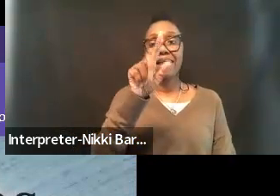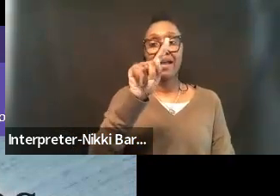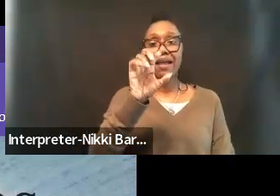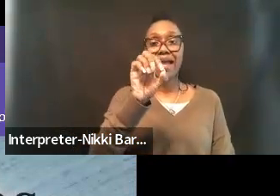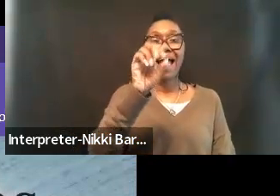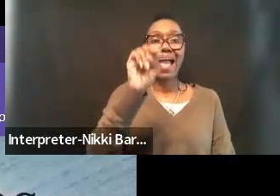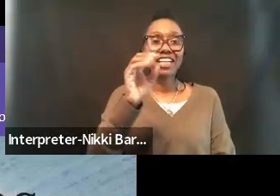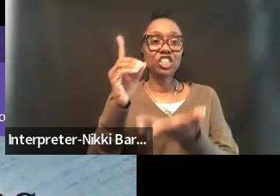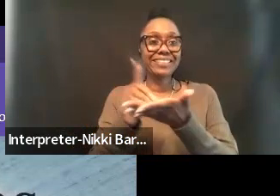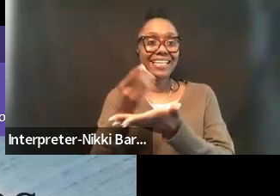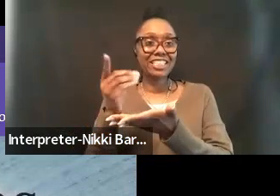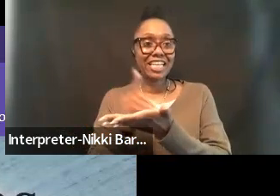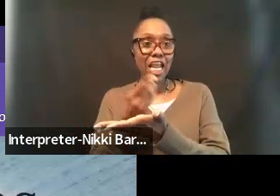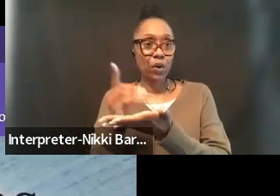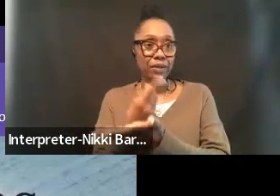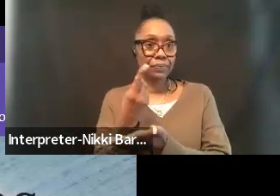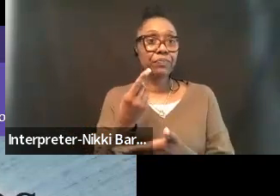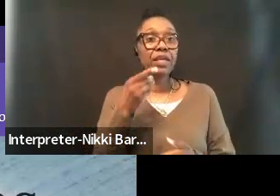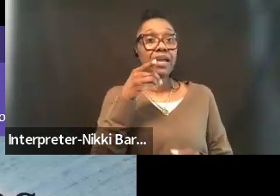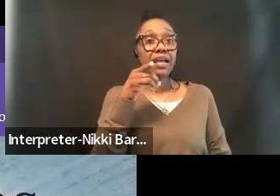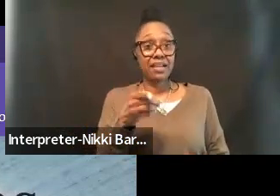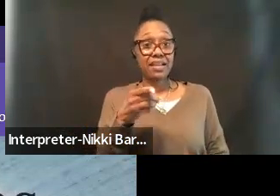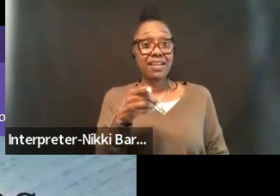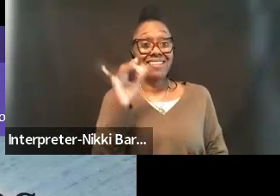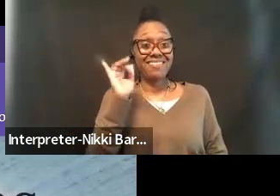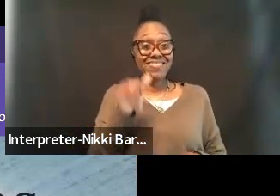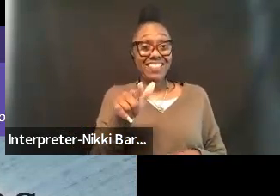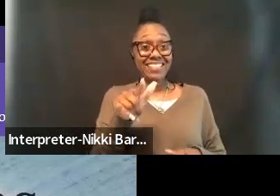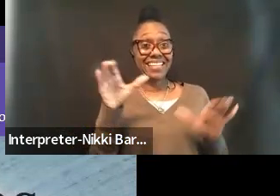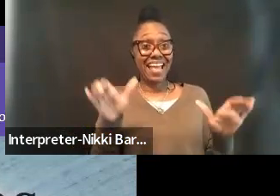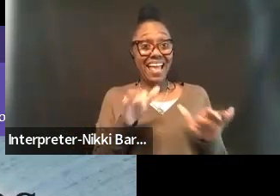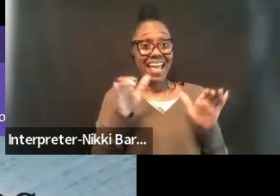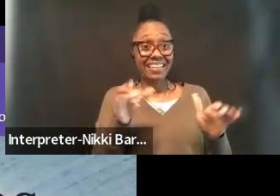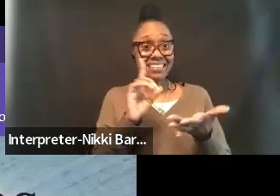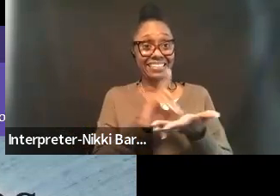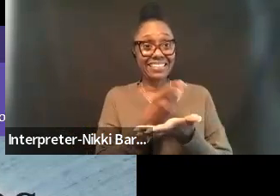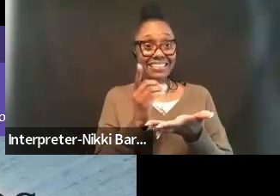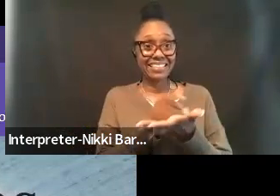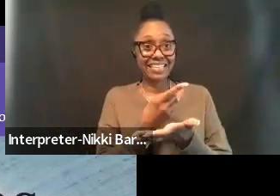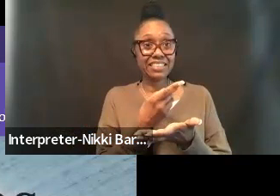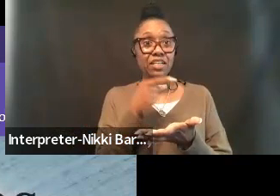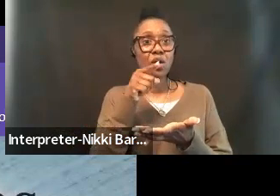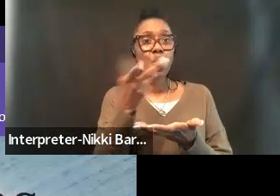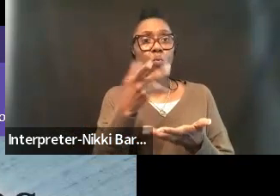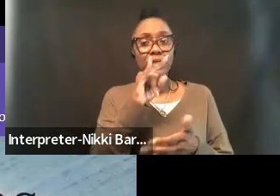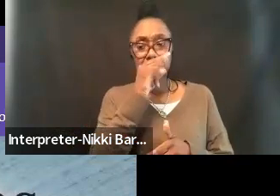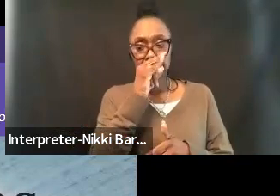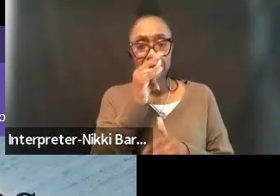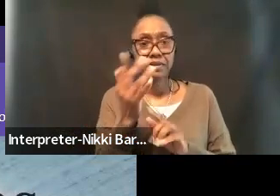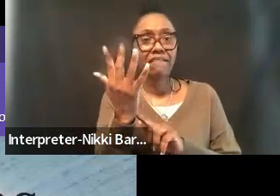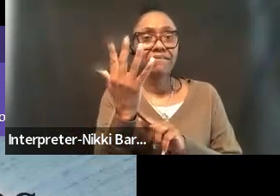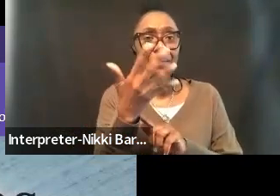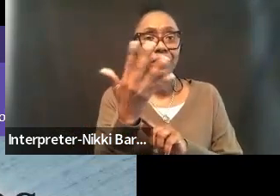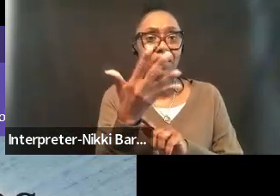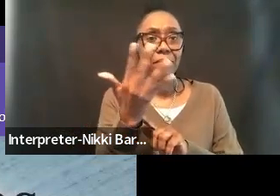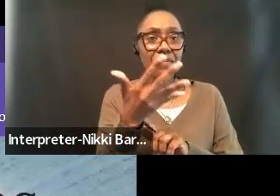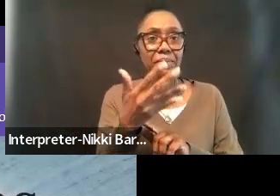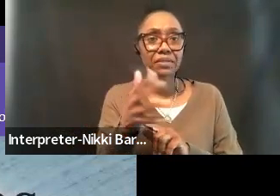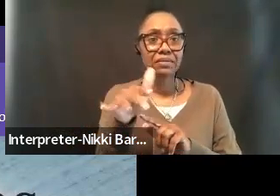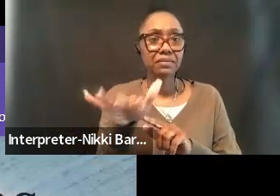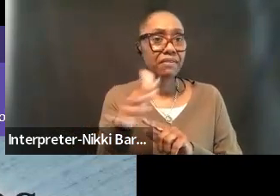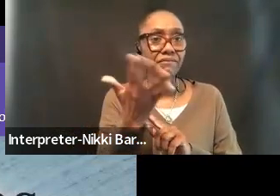This is the Abelnet company. And they have this action dictionary that shows what an act like what is the child trying to do and how can they do that action.